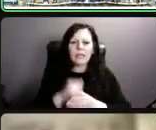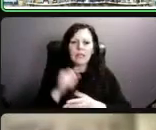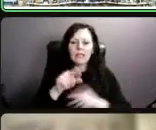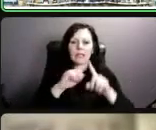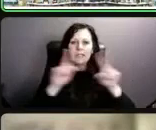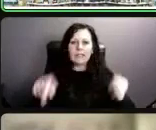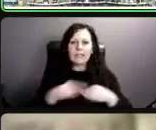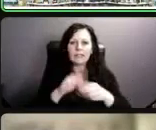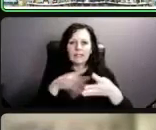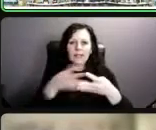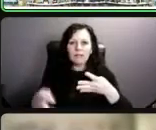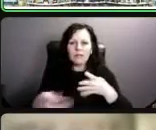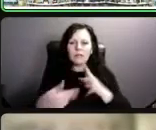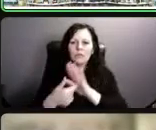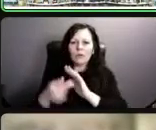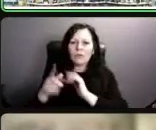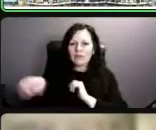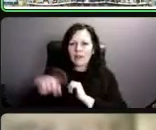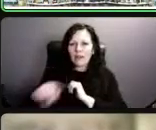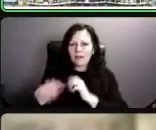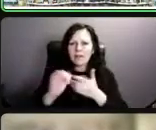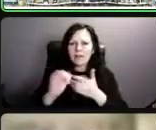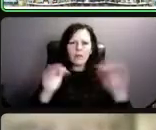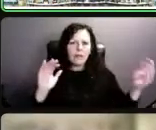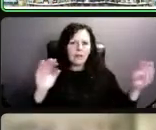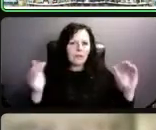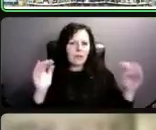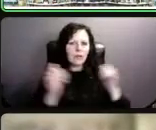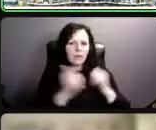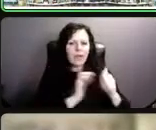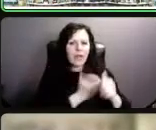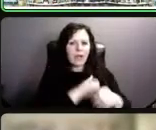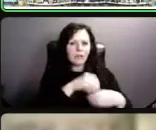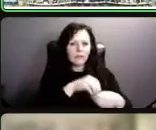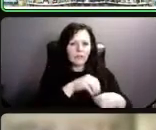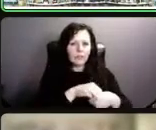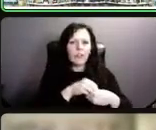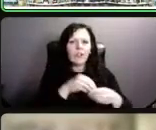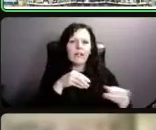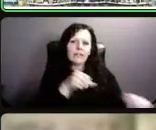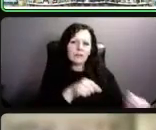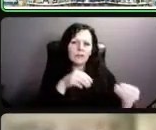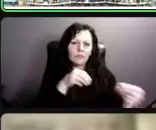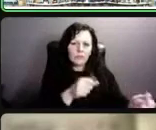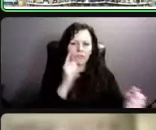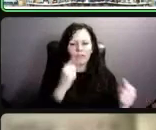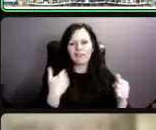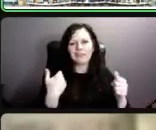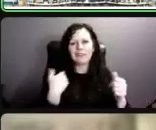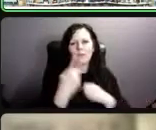WORK THAT MAY IMPORTANT FOR OUR DISCUSSION TODAY.